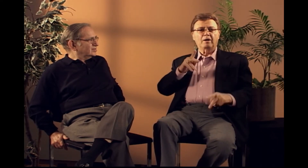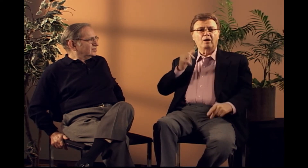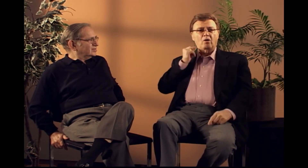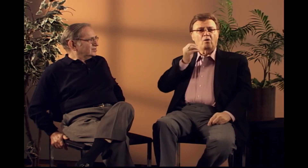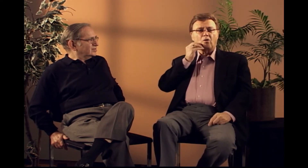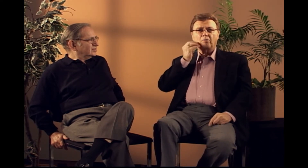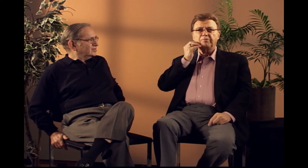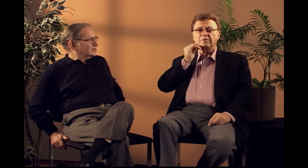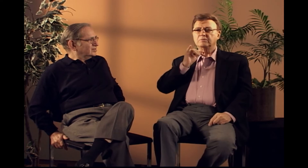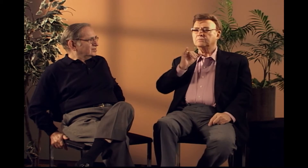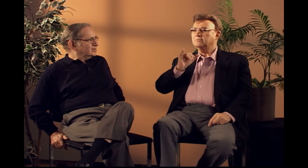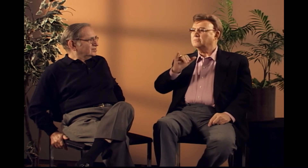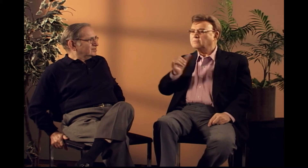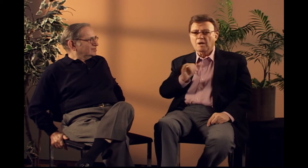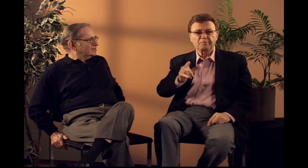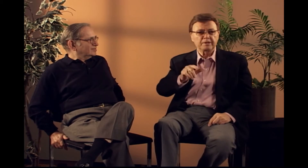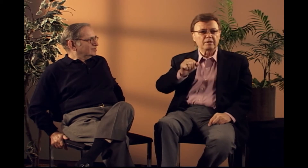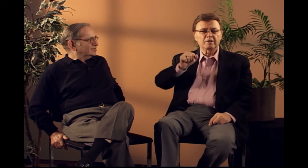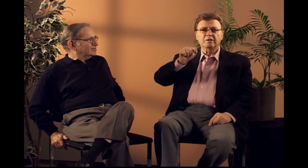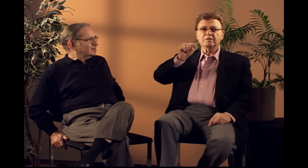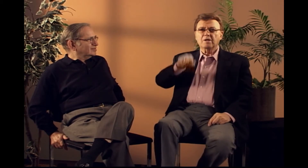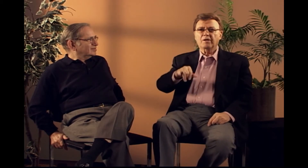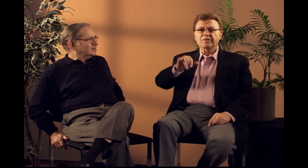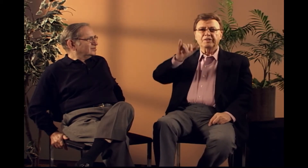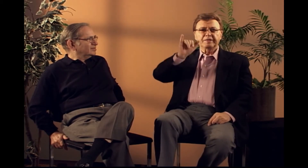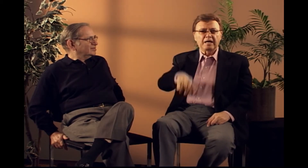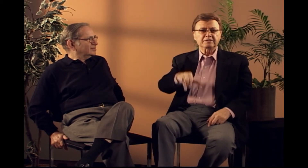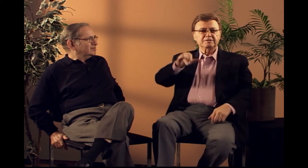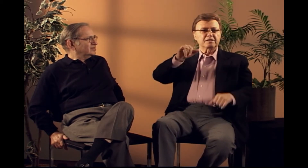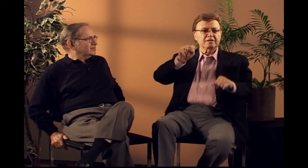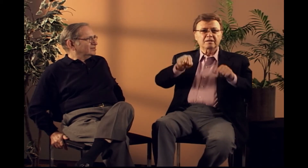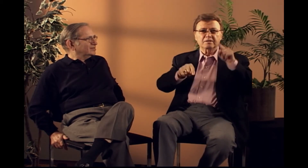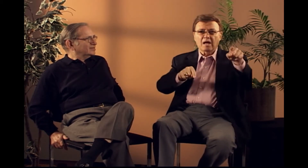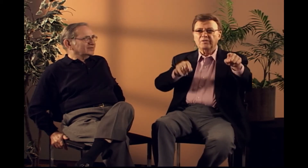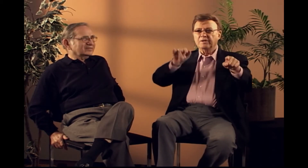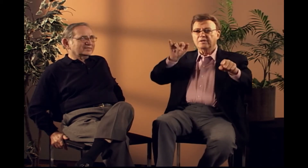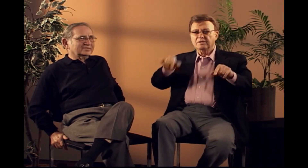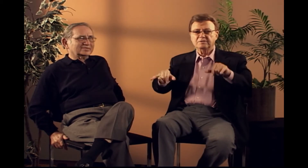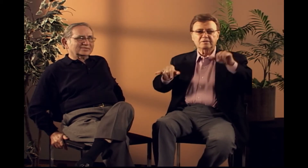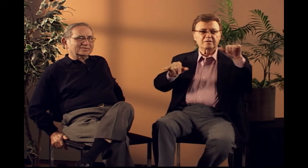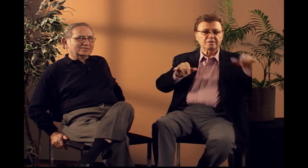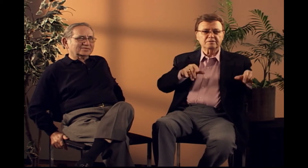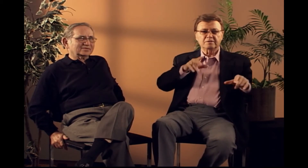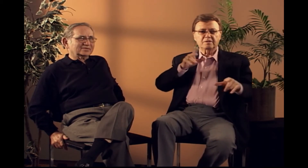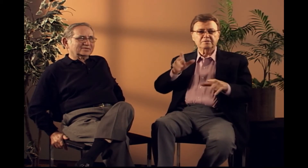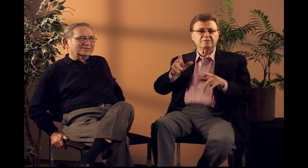Because it's really, people would say, that's like my people back home. Yes! Yes! Yes!